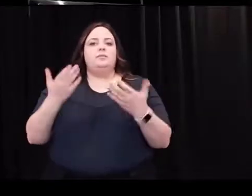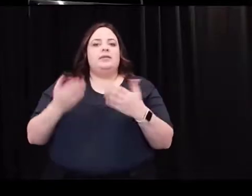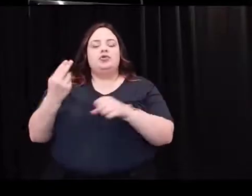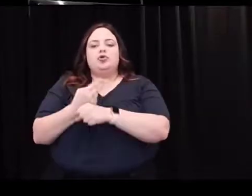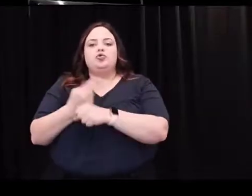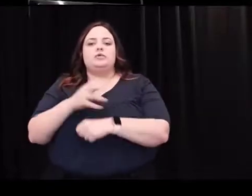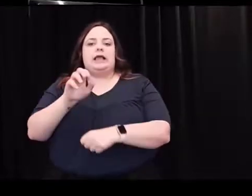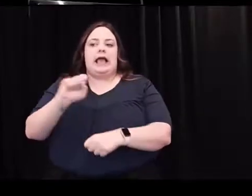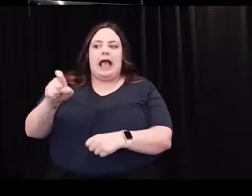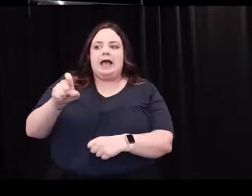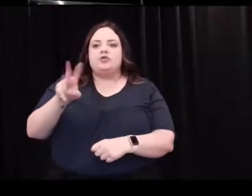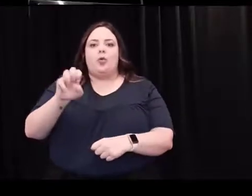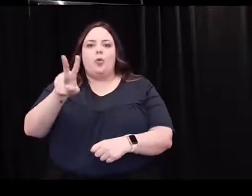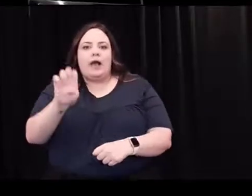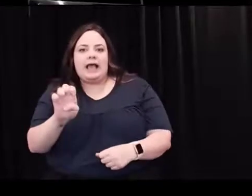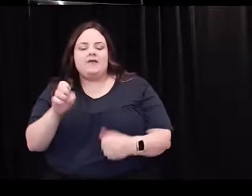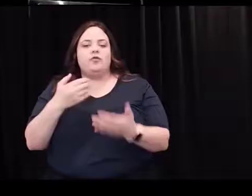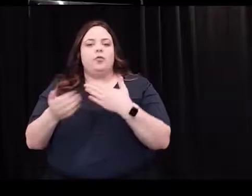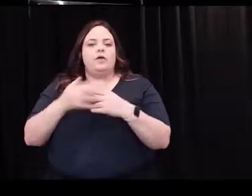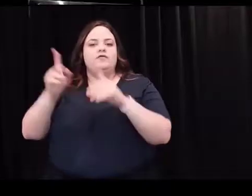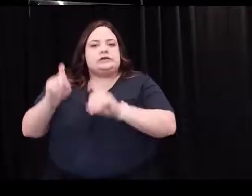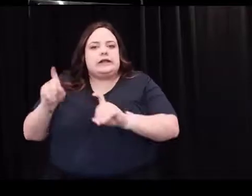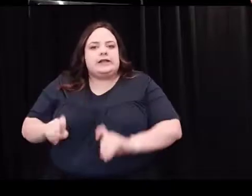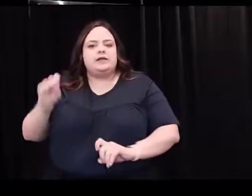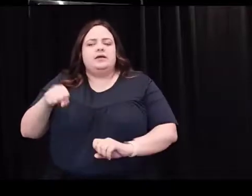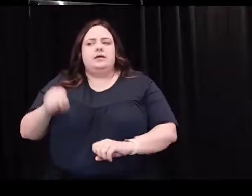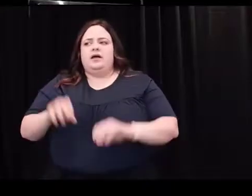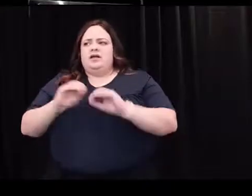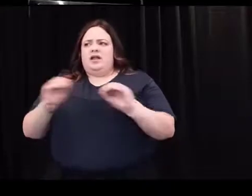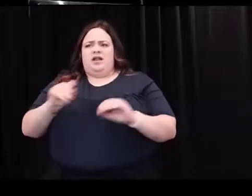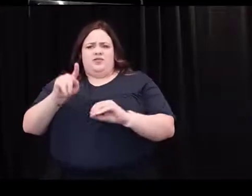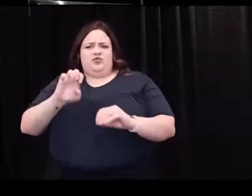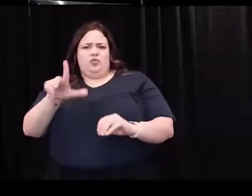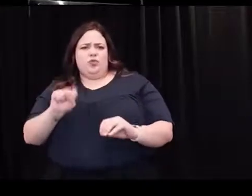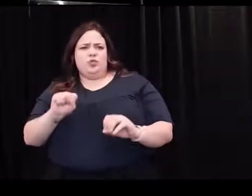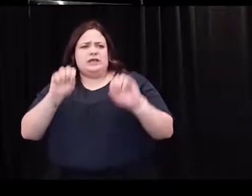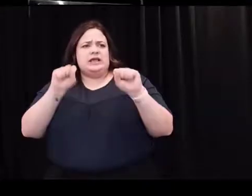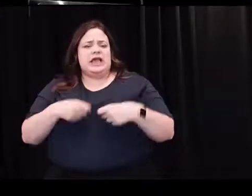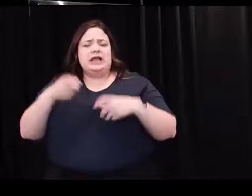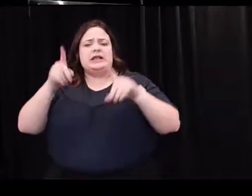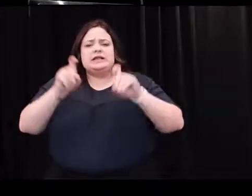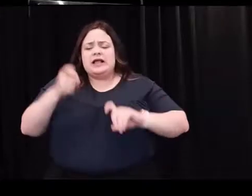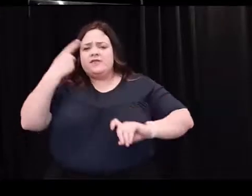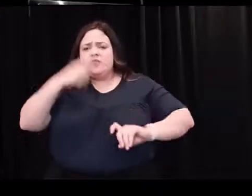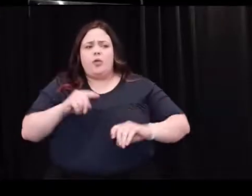whatever to do testing. None of those tools can test for focus management or anything like that,